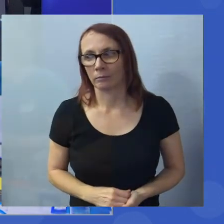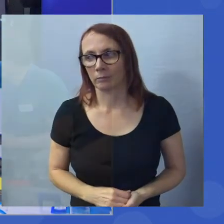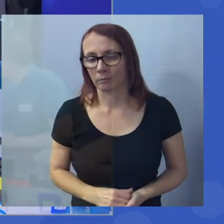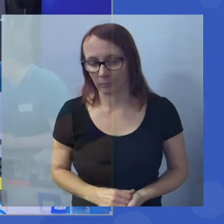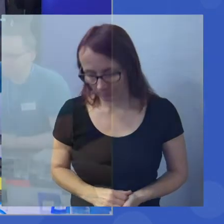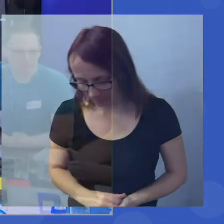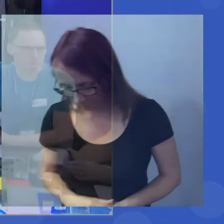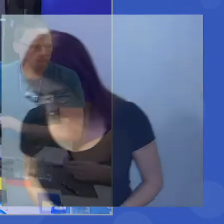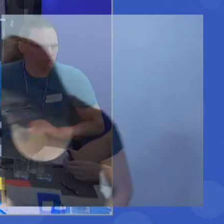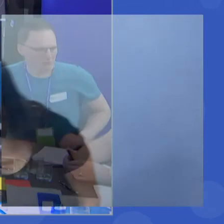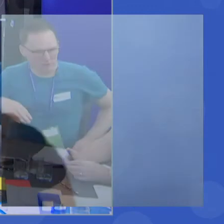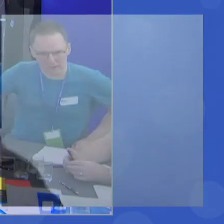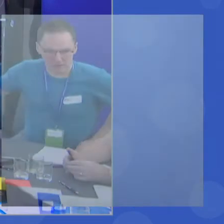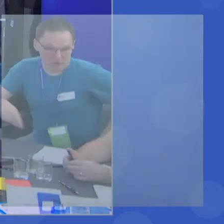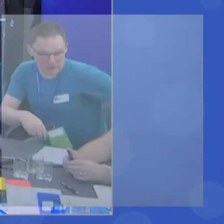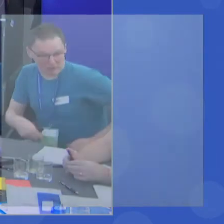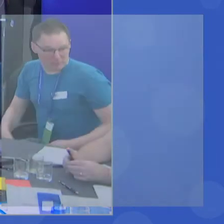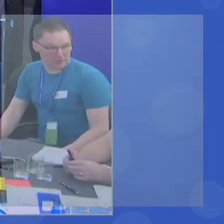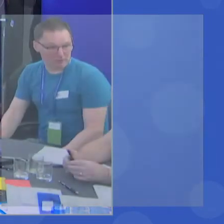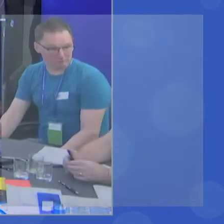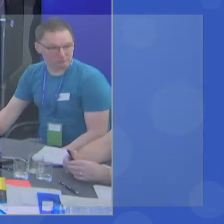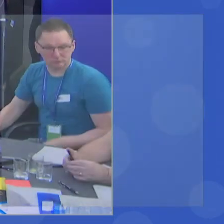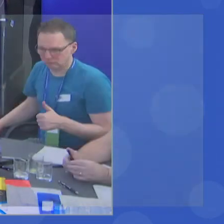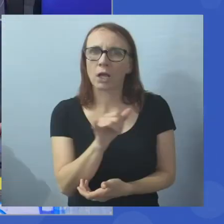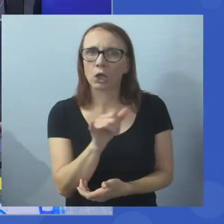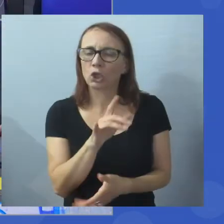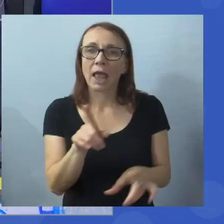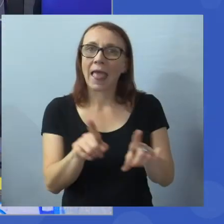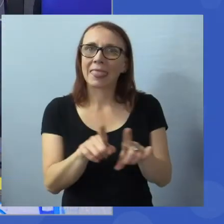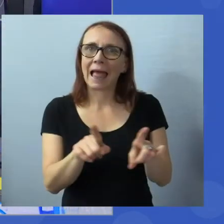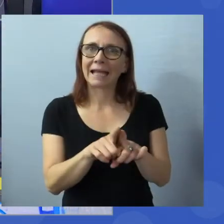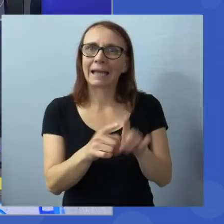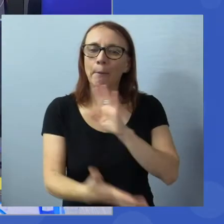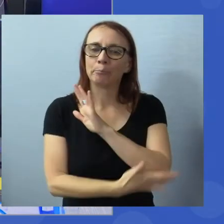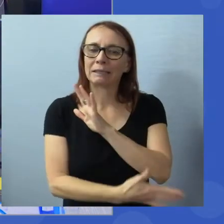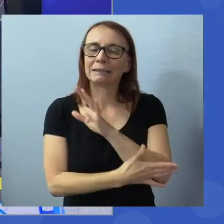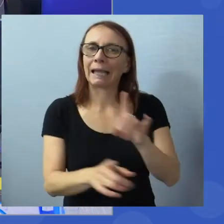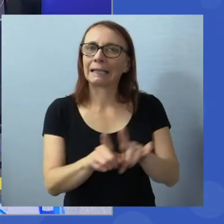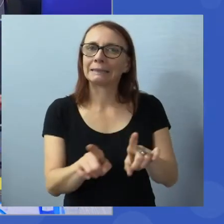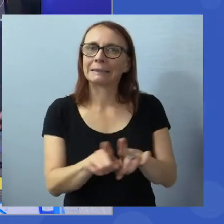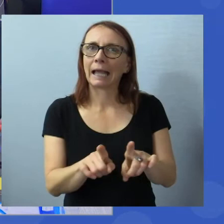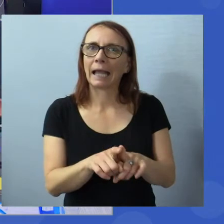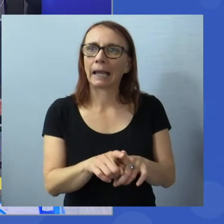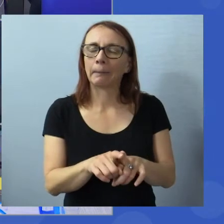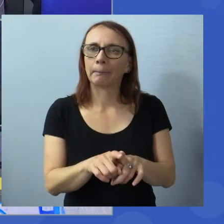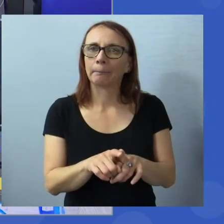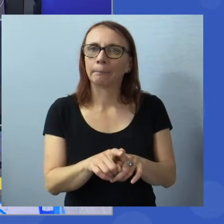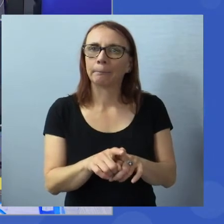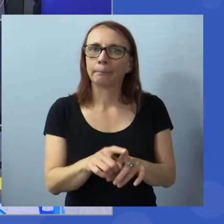a bit like the biscuits before just because 30 odd percent of you liked